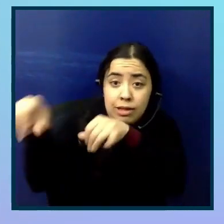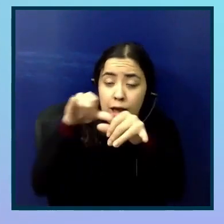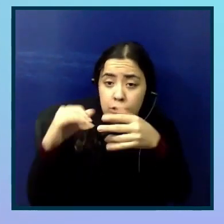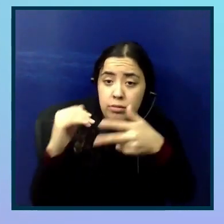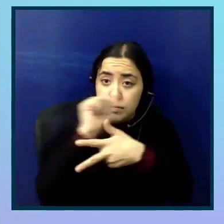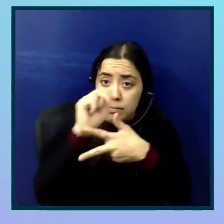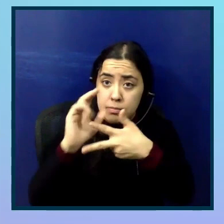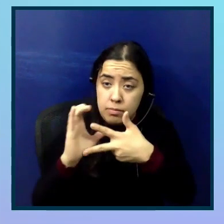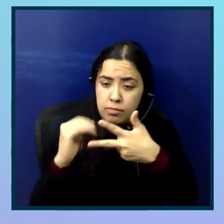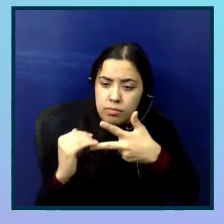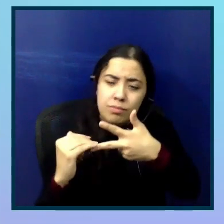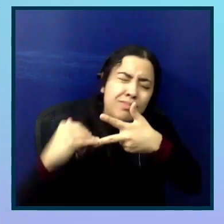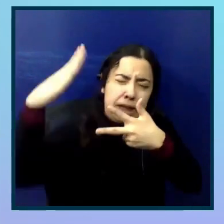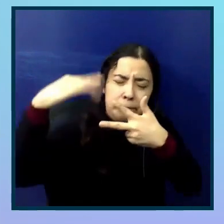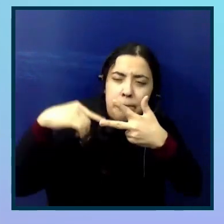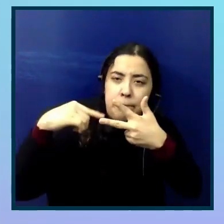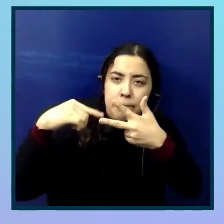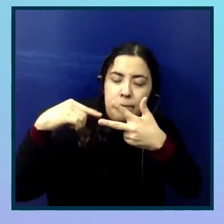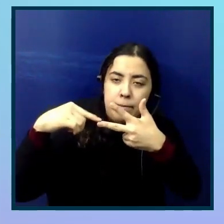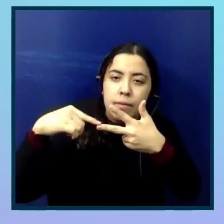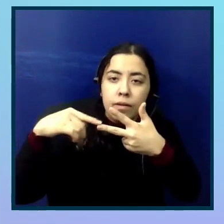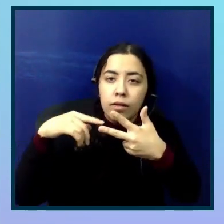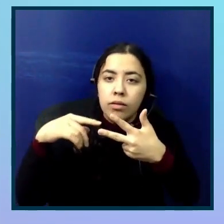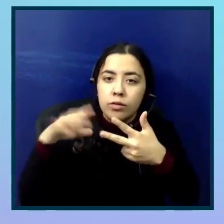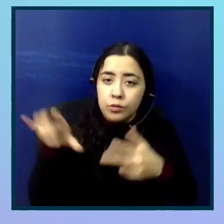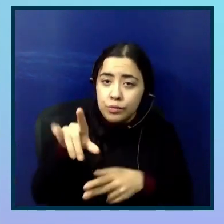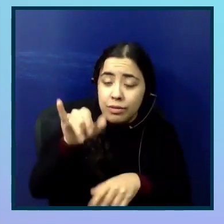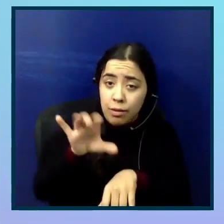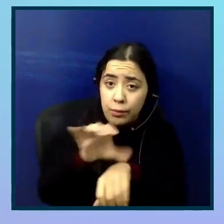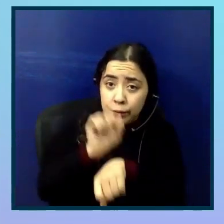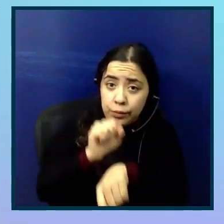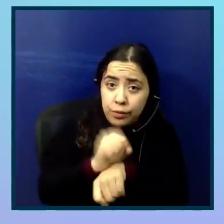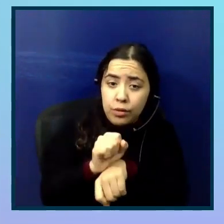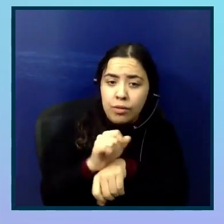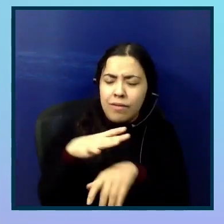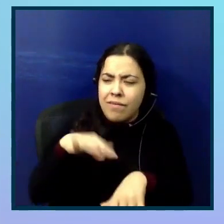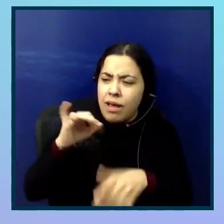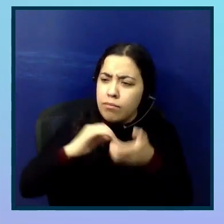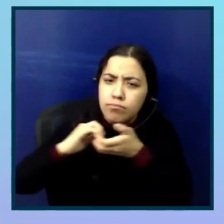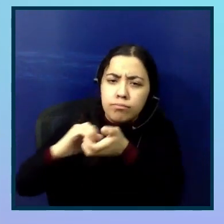what those standards are, find allies within leadership, especially product and design leadership